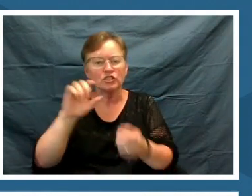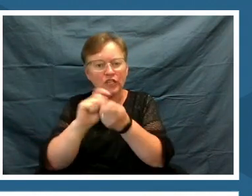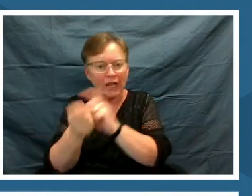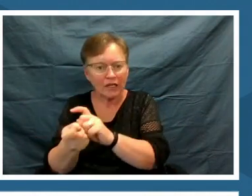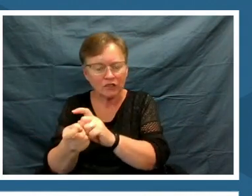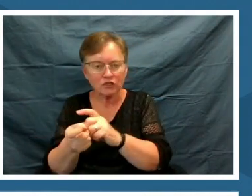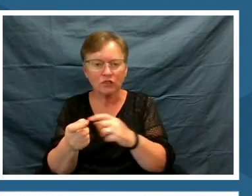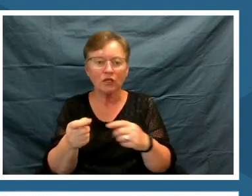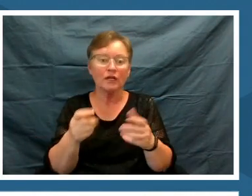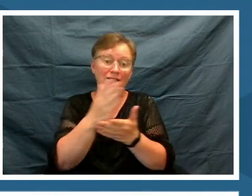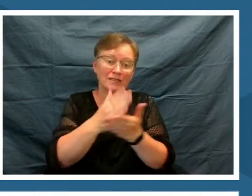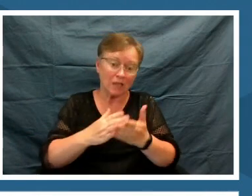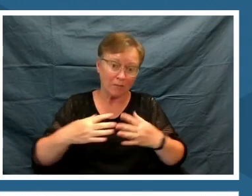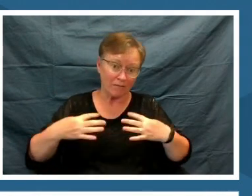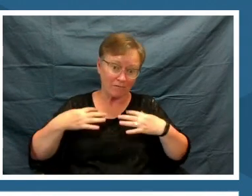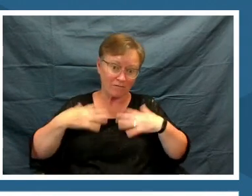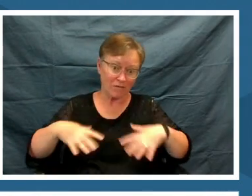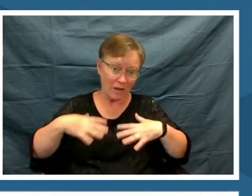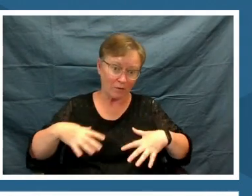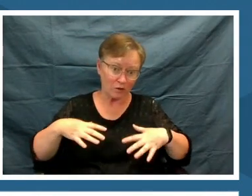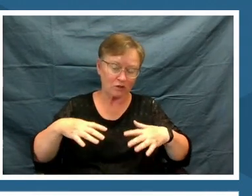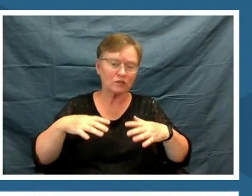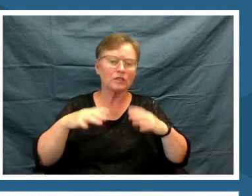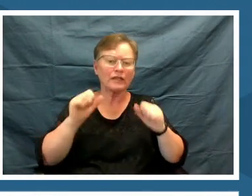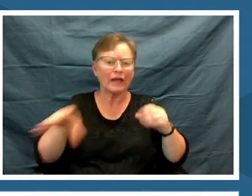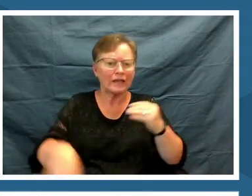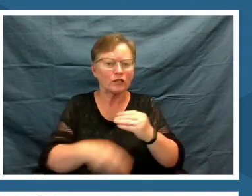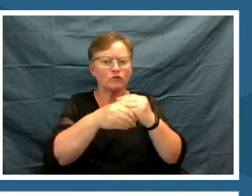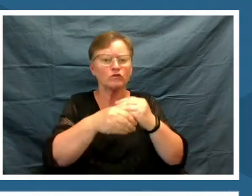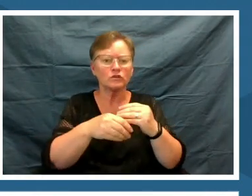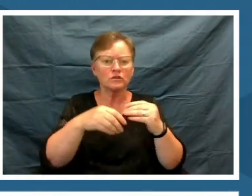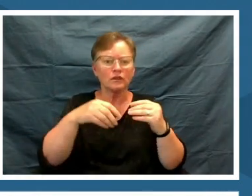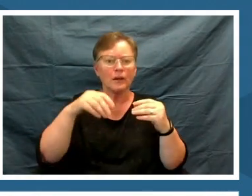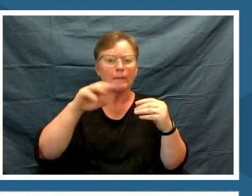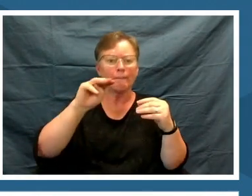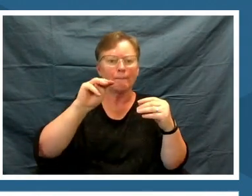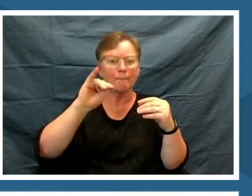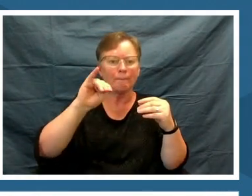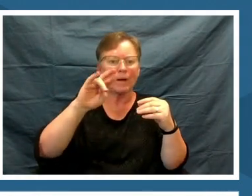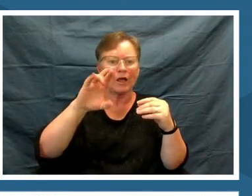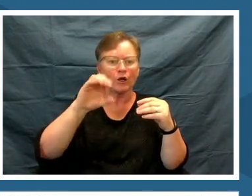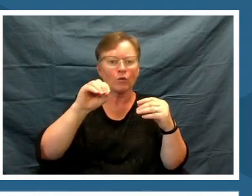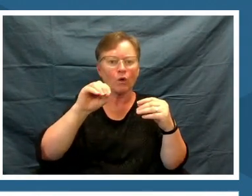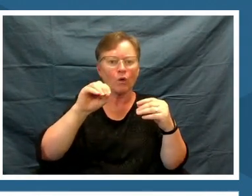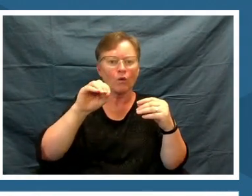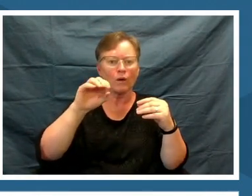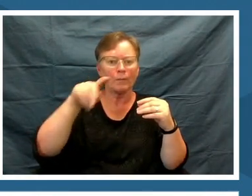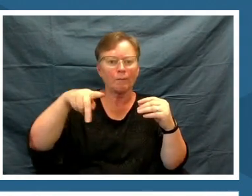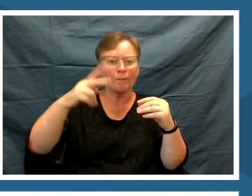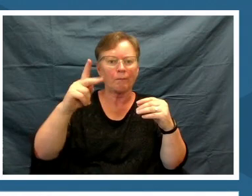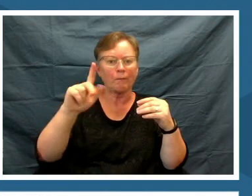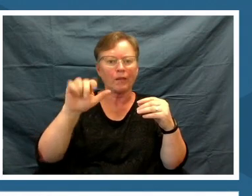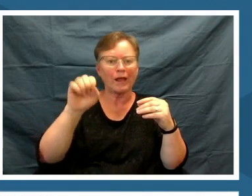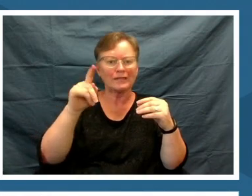systems which can uh cause all kinds of other problems